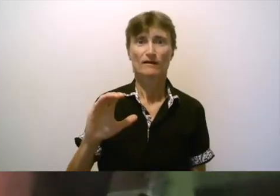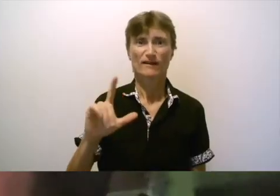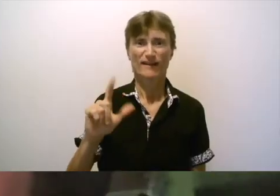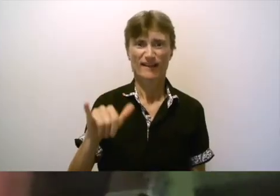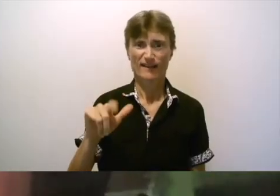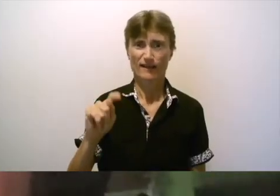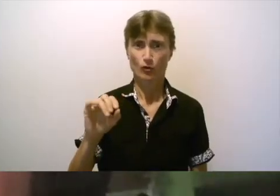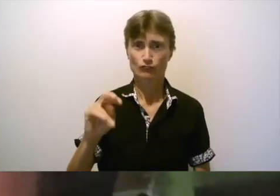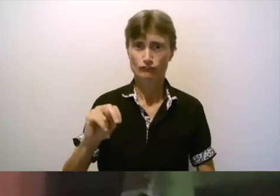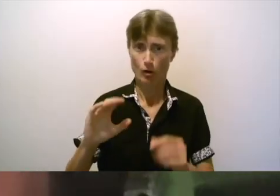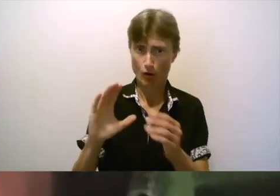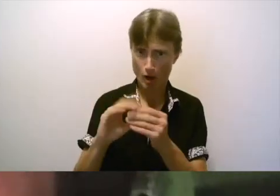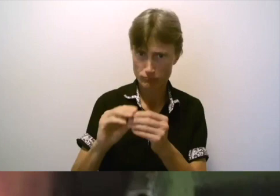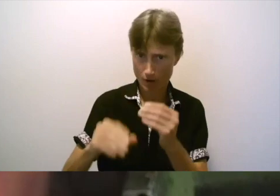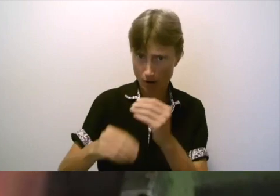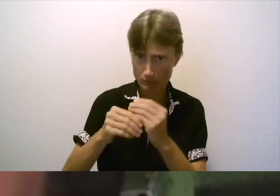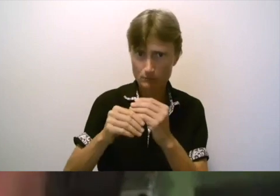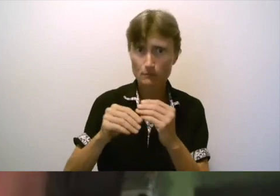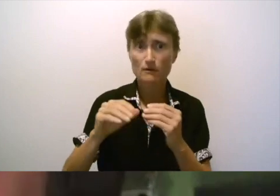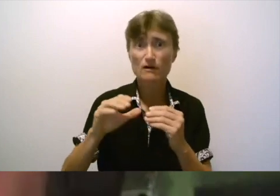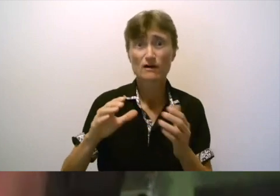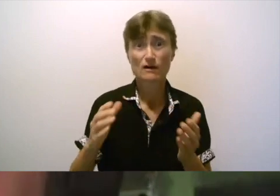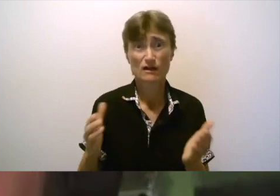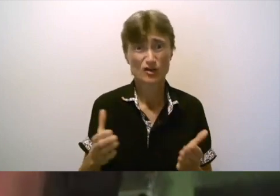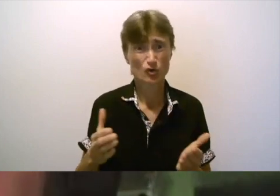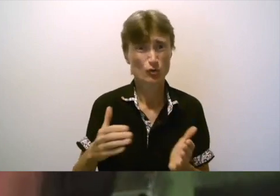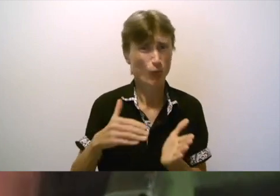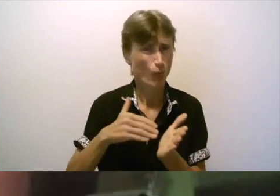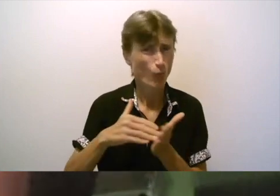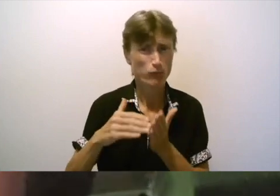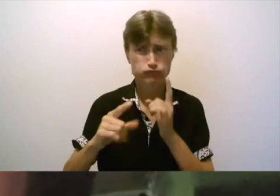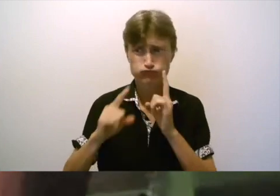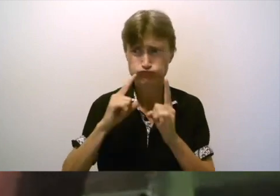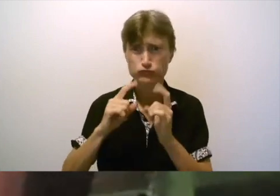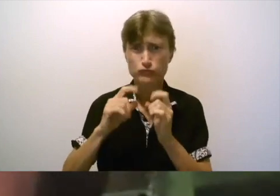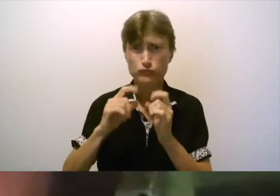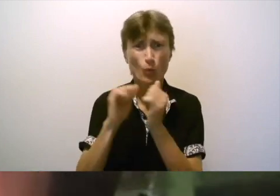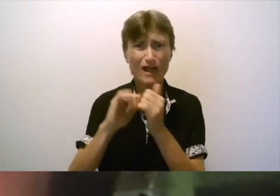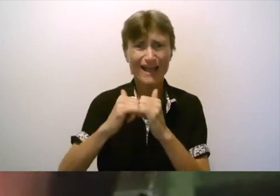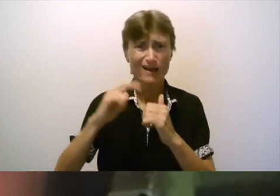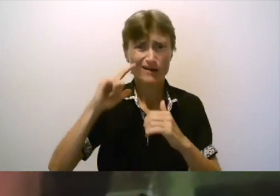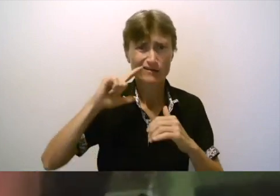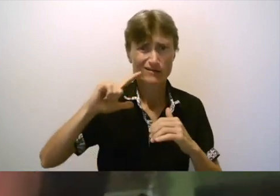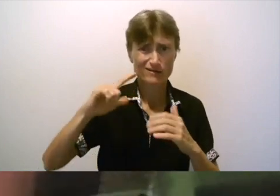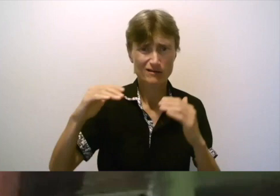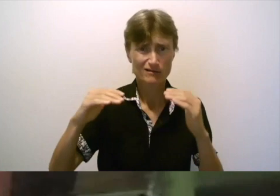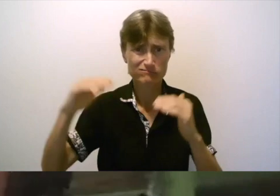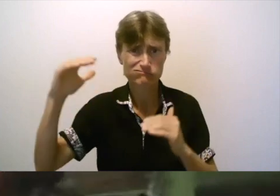um we've had a lot of conversations uh about um the partisanship like how this question somehow could be swaying towards one